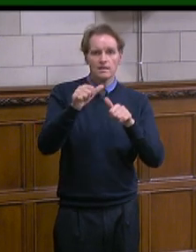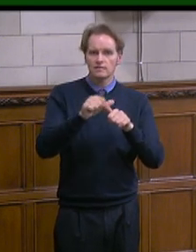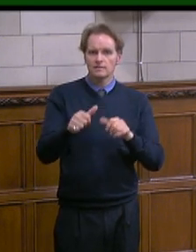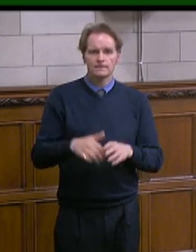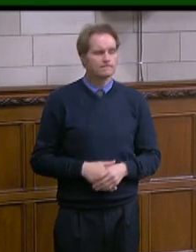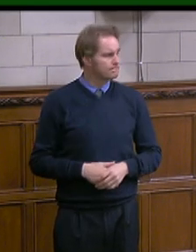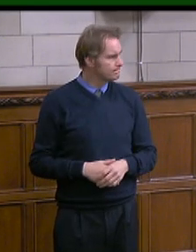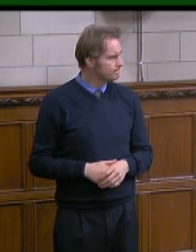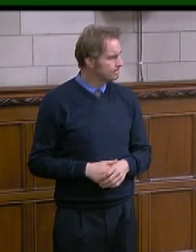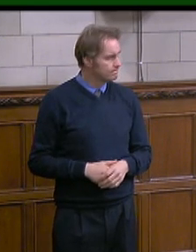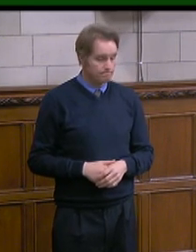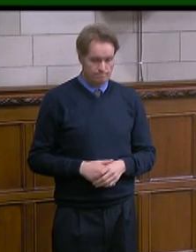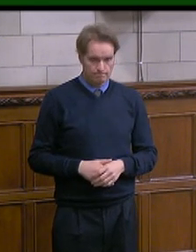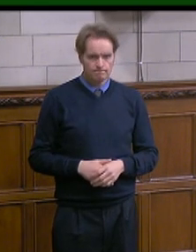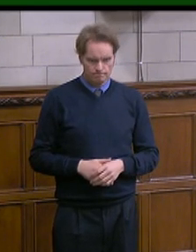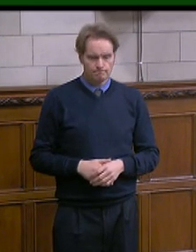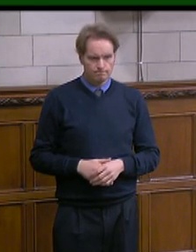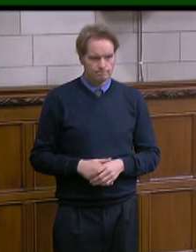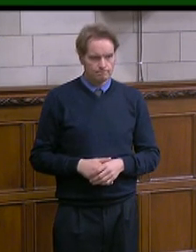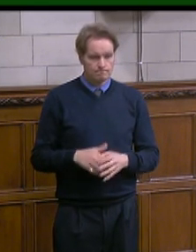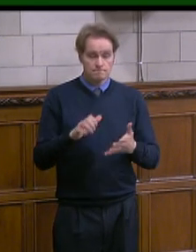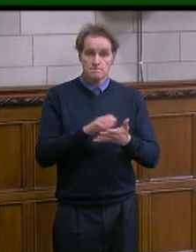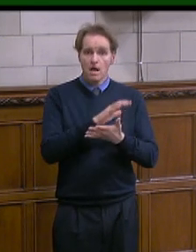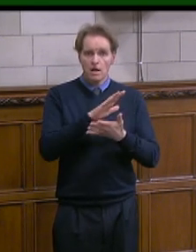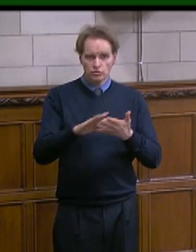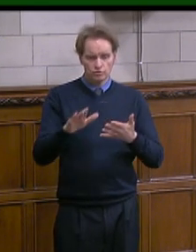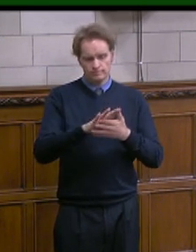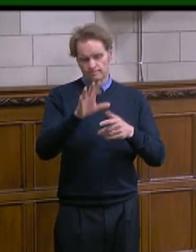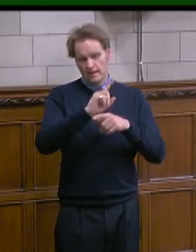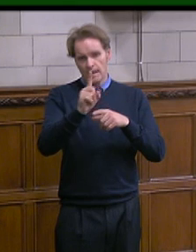Later this month, I shall be accompanying Daniel Jillings from Lowestoft and his mother,